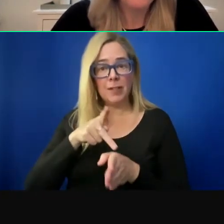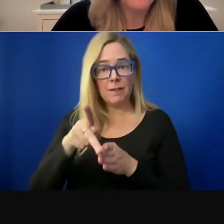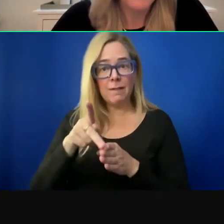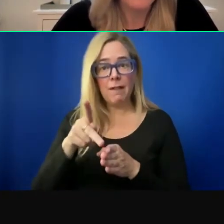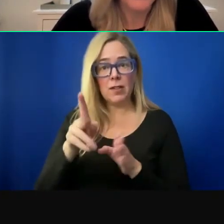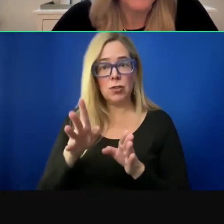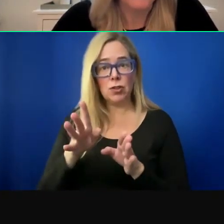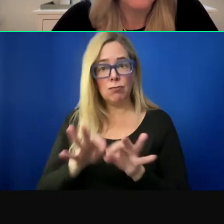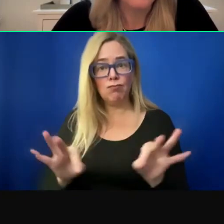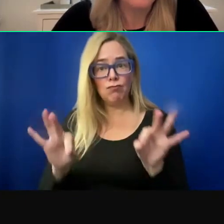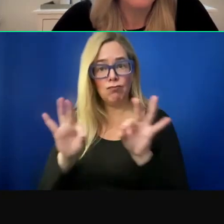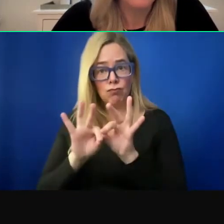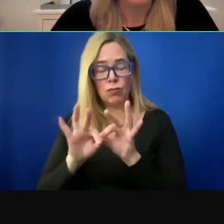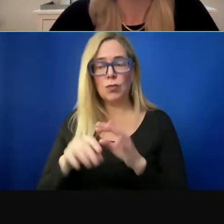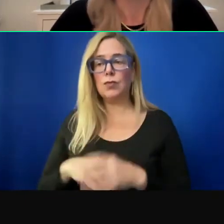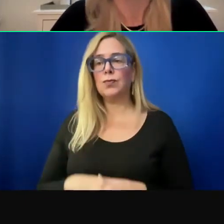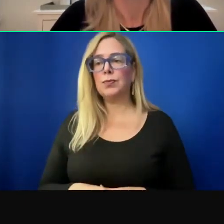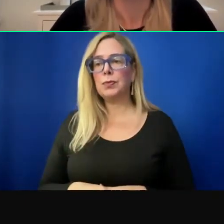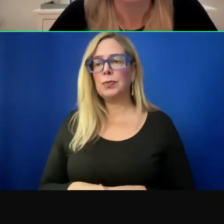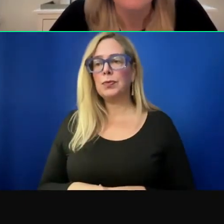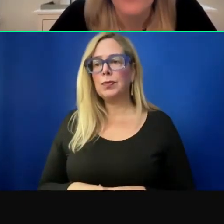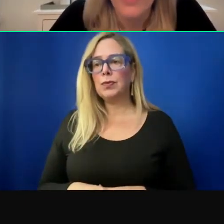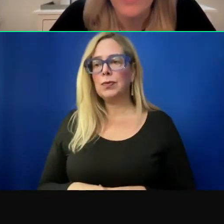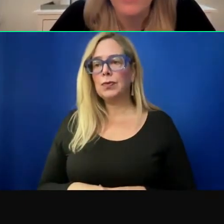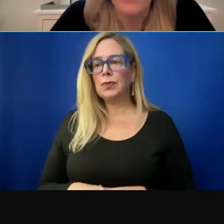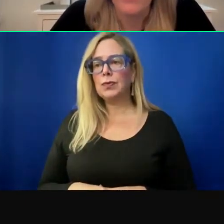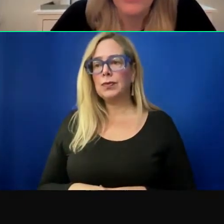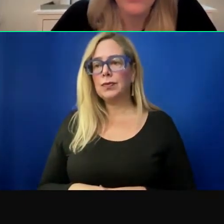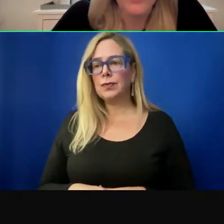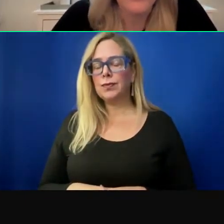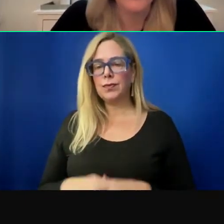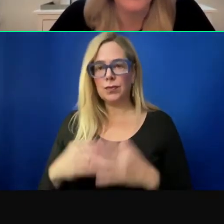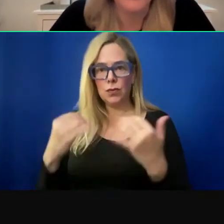the work that we do, we are very focused on not just addressing the